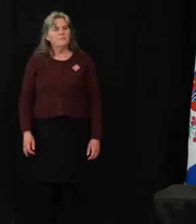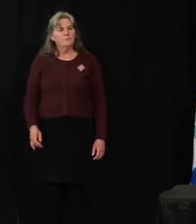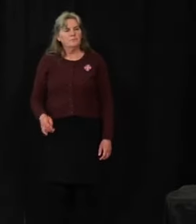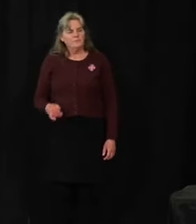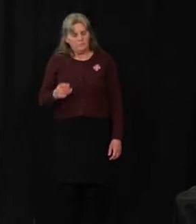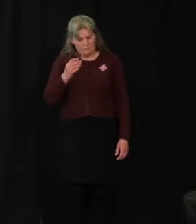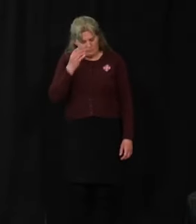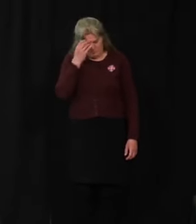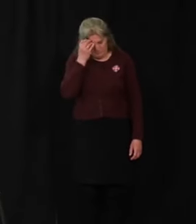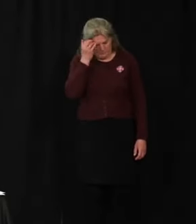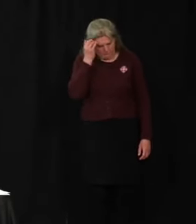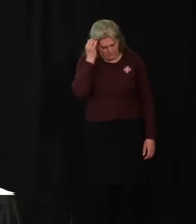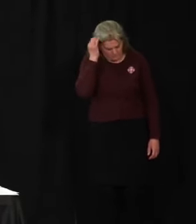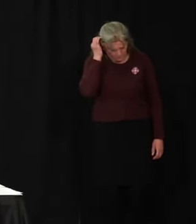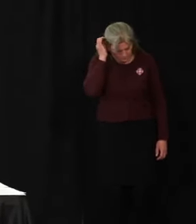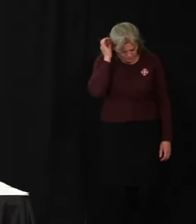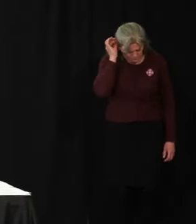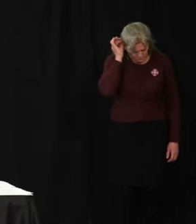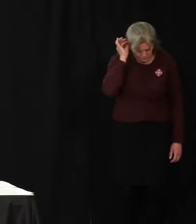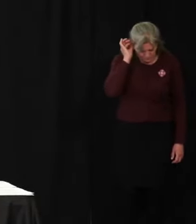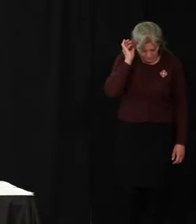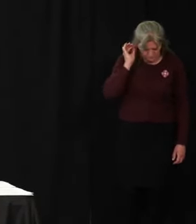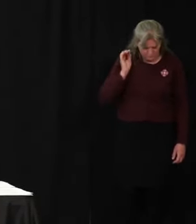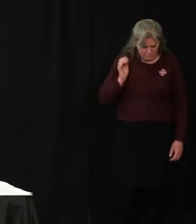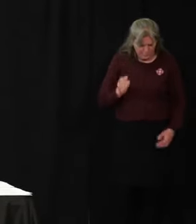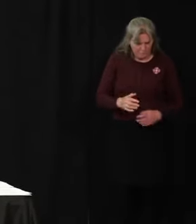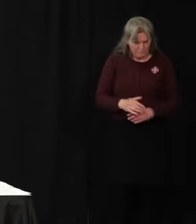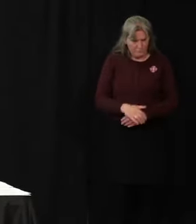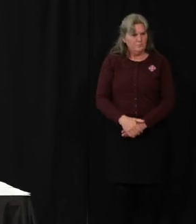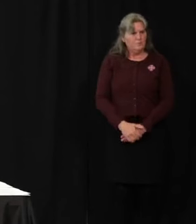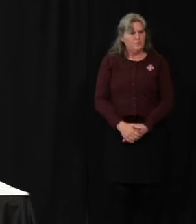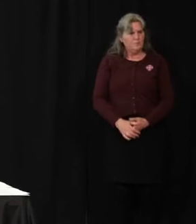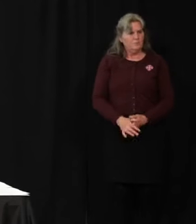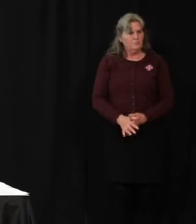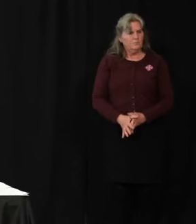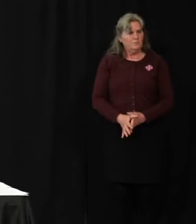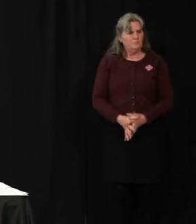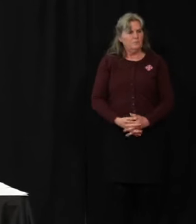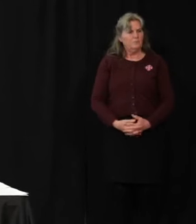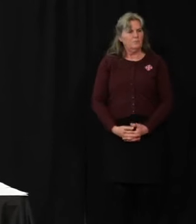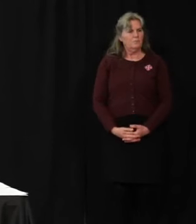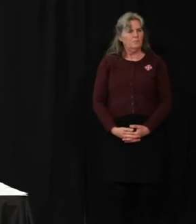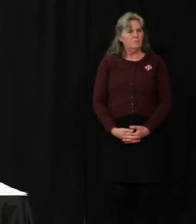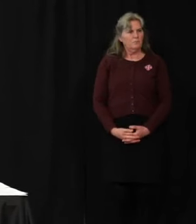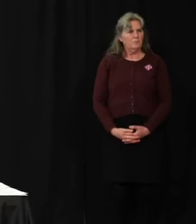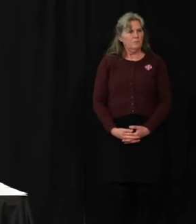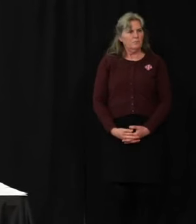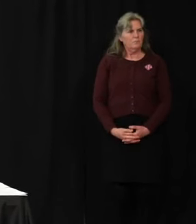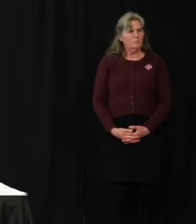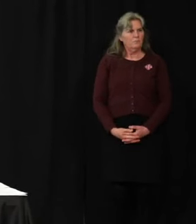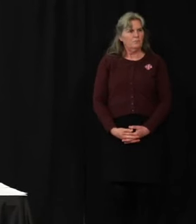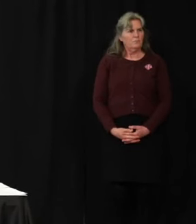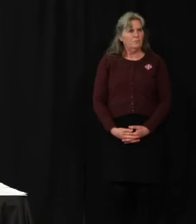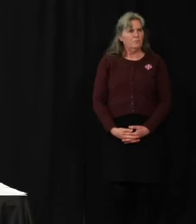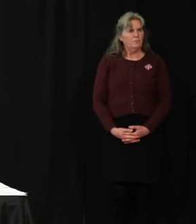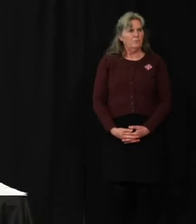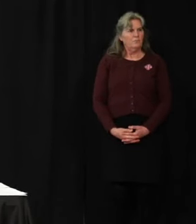to shut down, your lanes I gas we can say are going to be very well defined in the coming days.